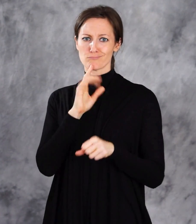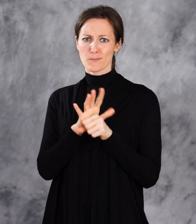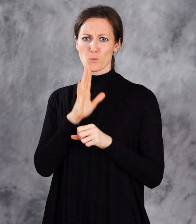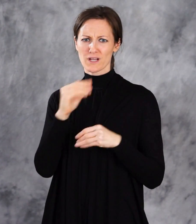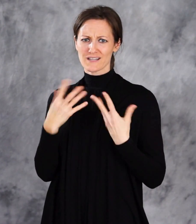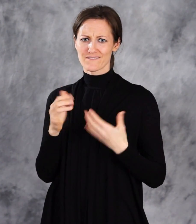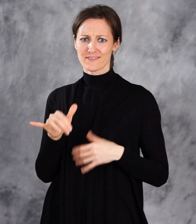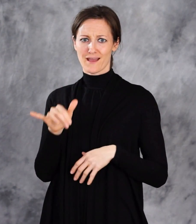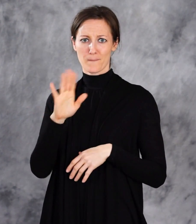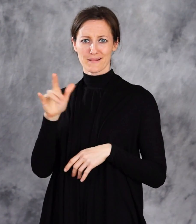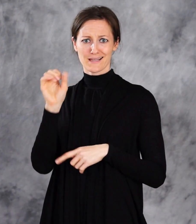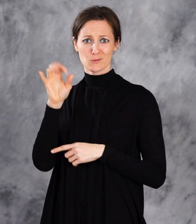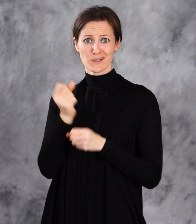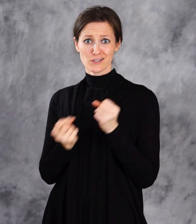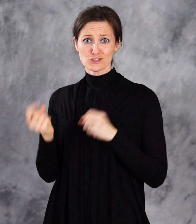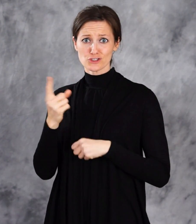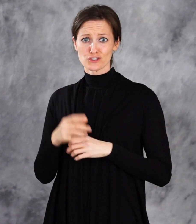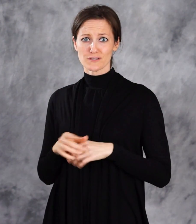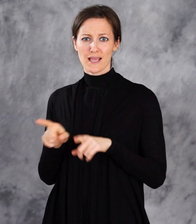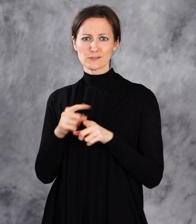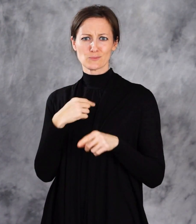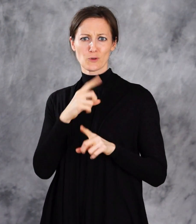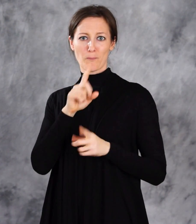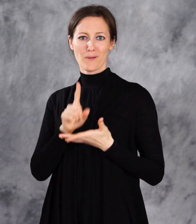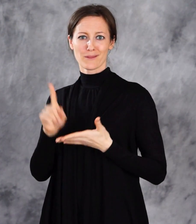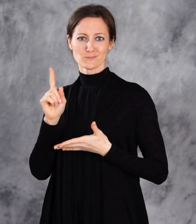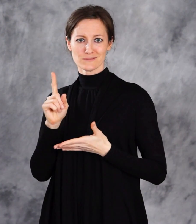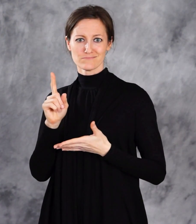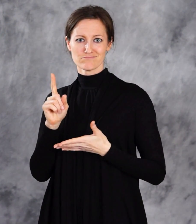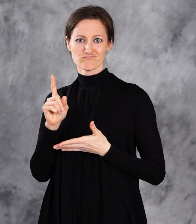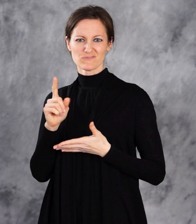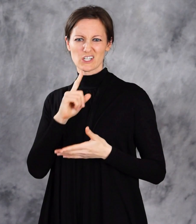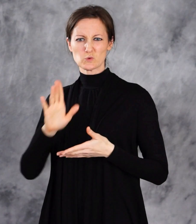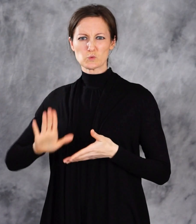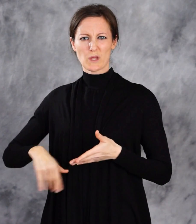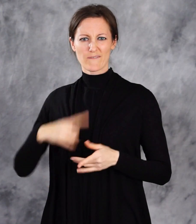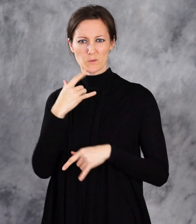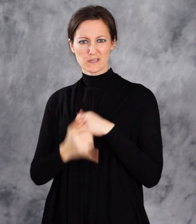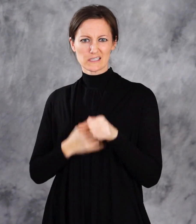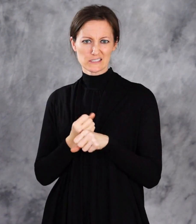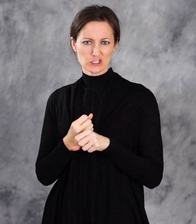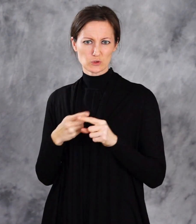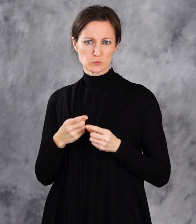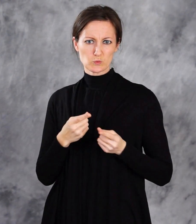to give the bill a hearing next year. As we reported last week, it is already too late this year for the bill